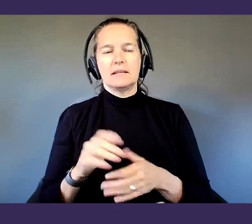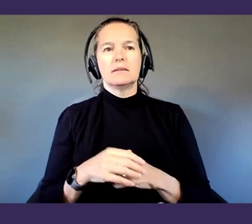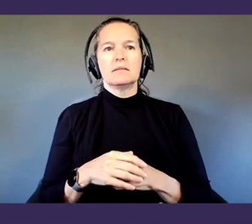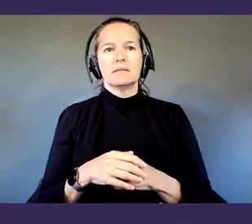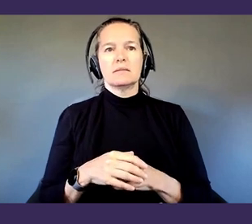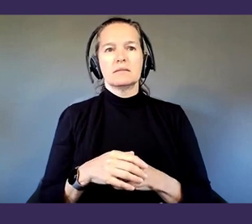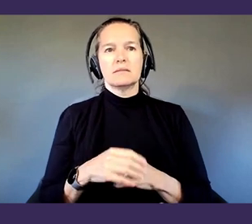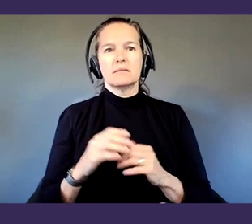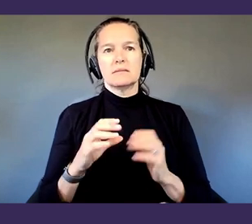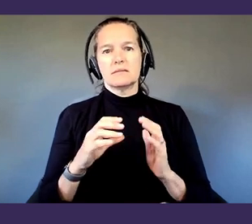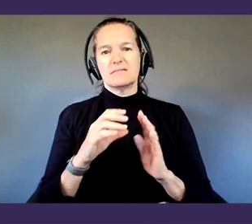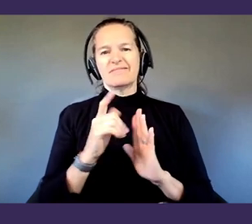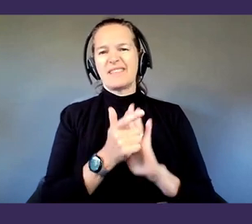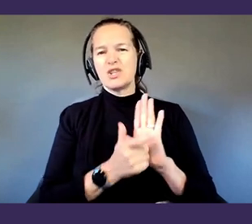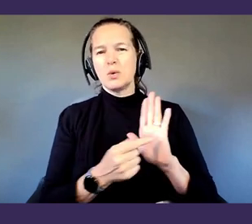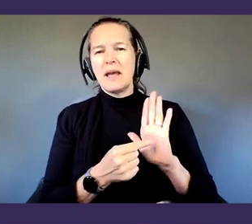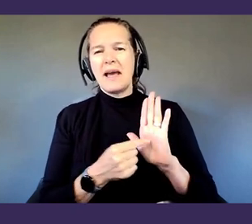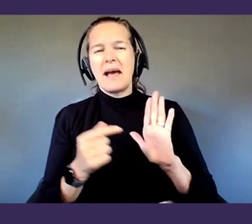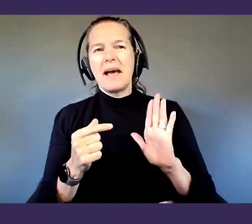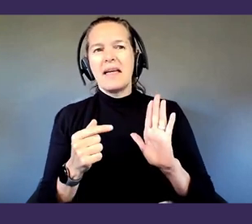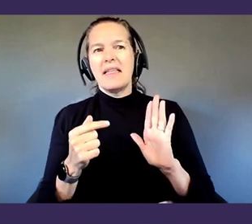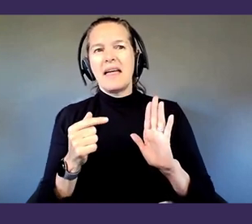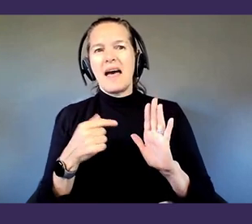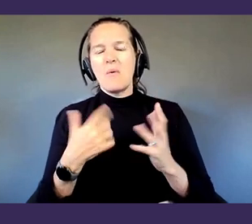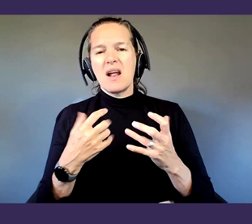And I wanna pause here again to kind of explain why,